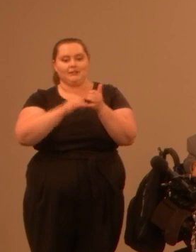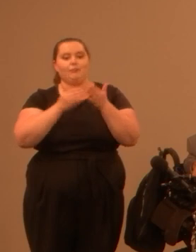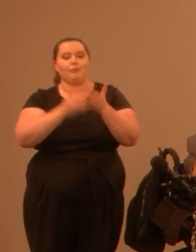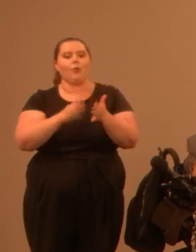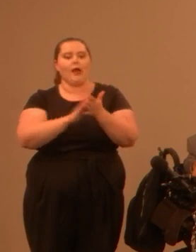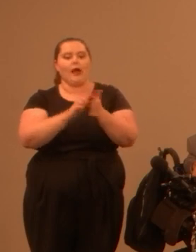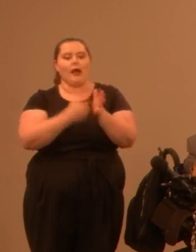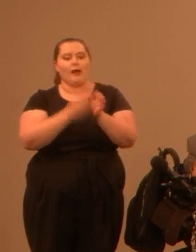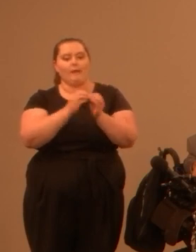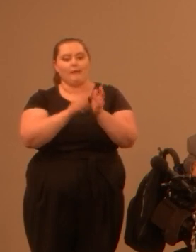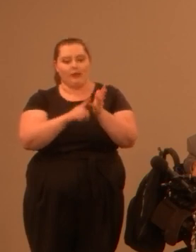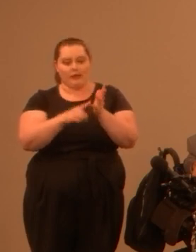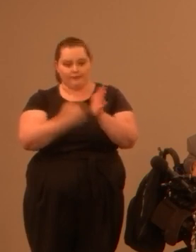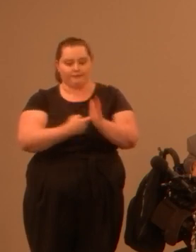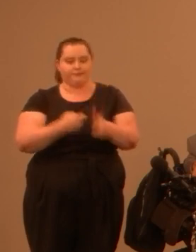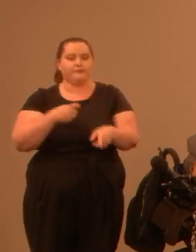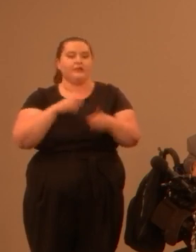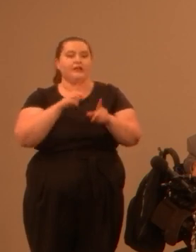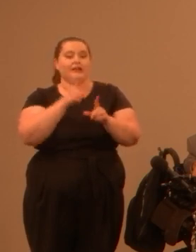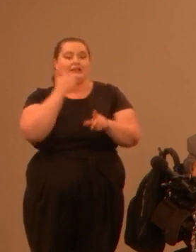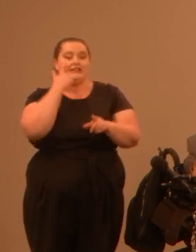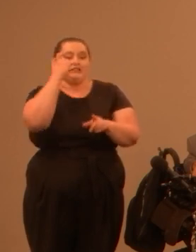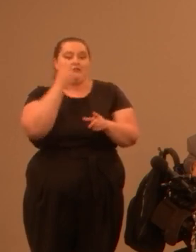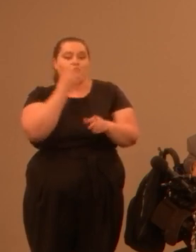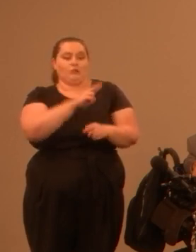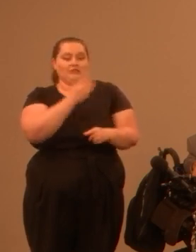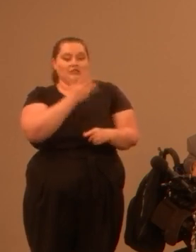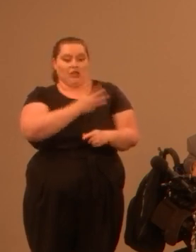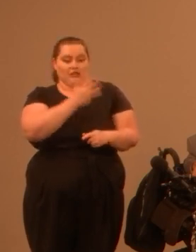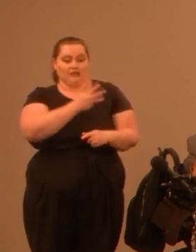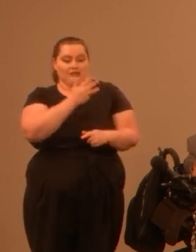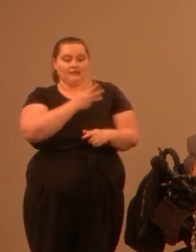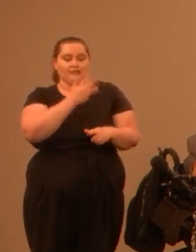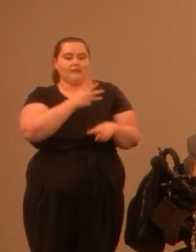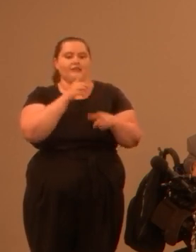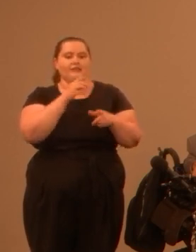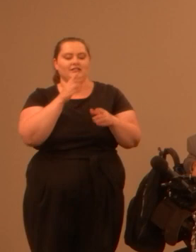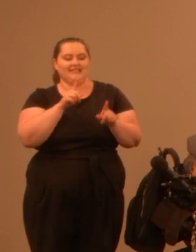this project emerged from a simple, yet powerful idea; ensuring that everyone,